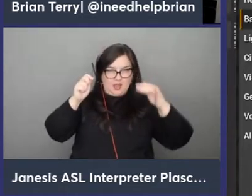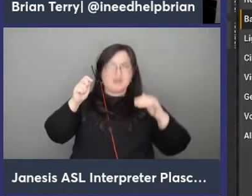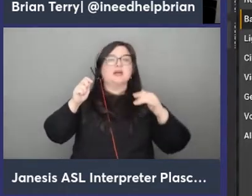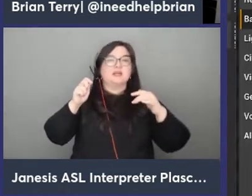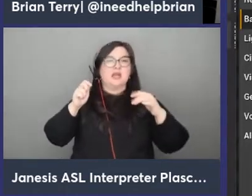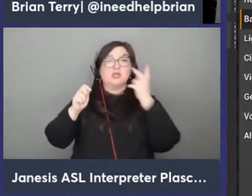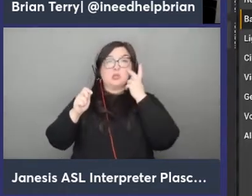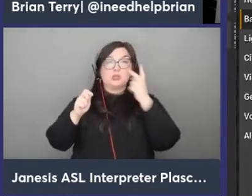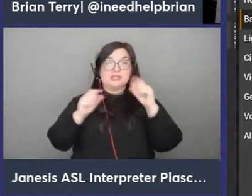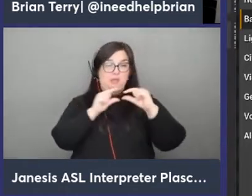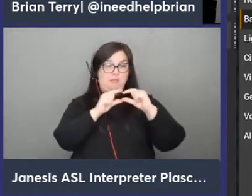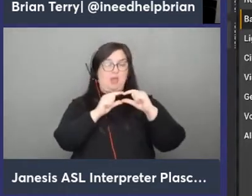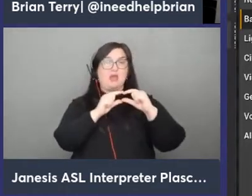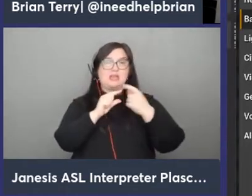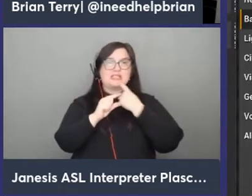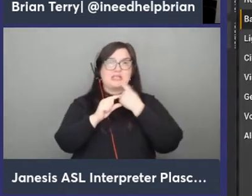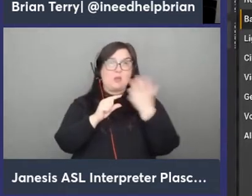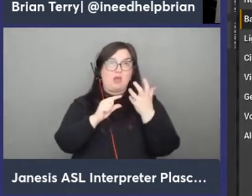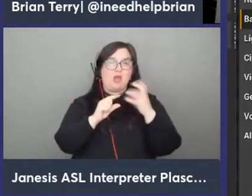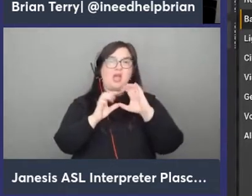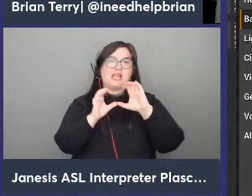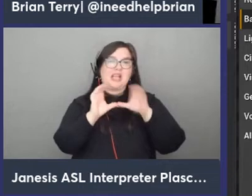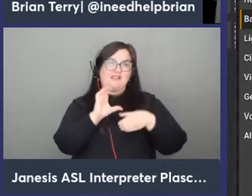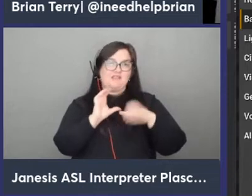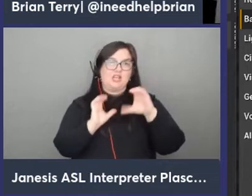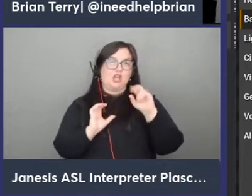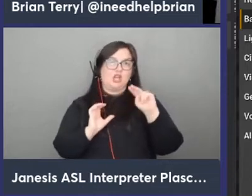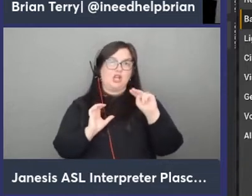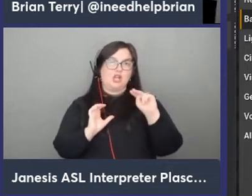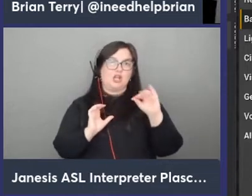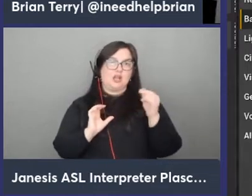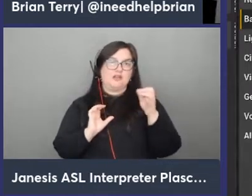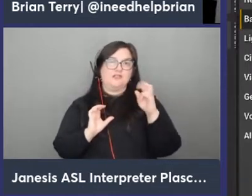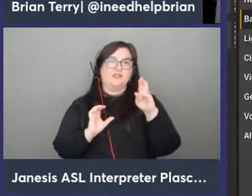and you click on that one. It comes up with another visual editor,